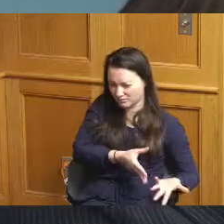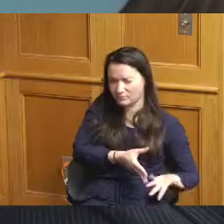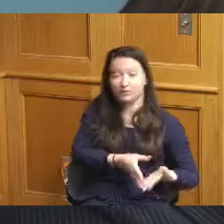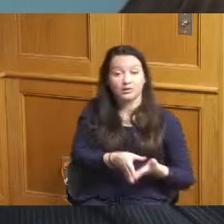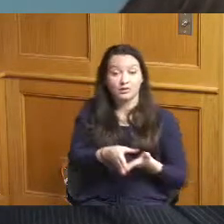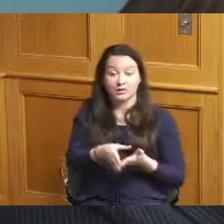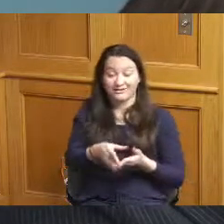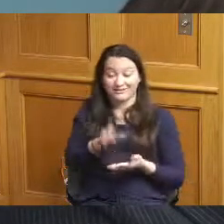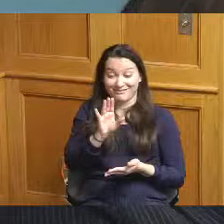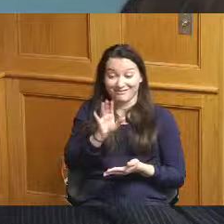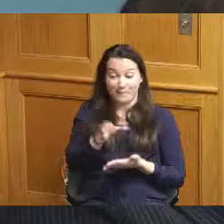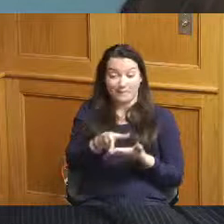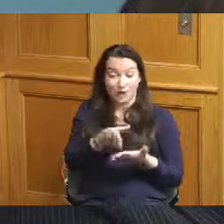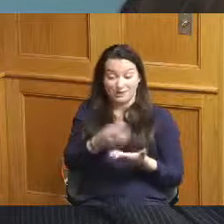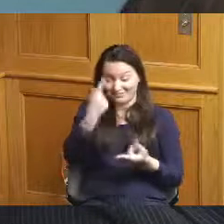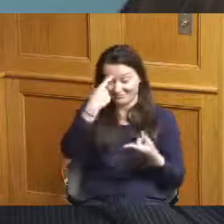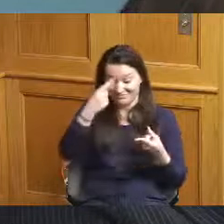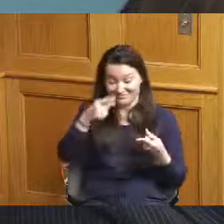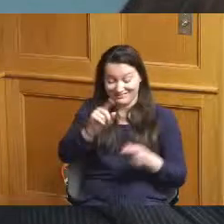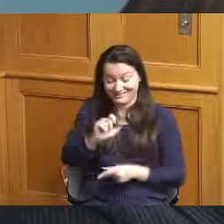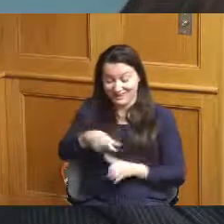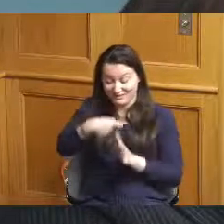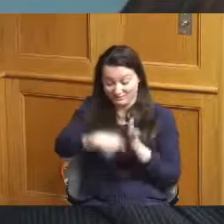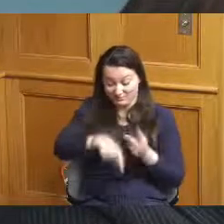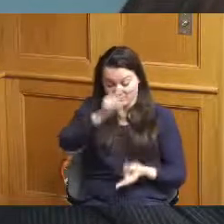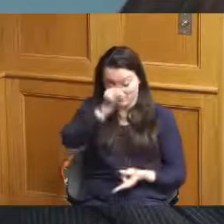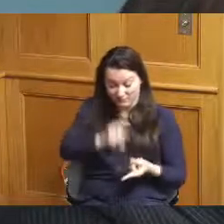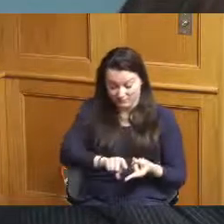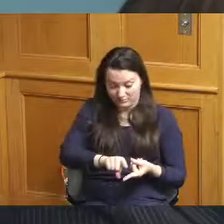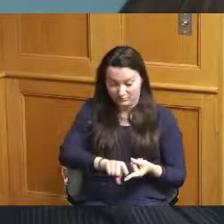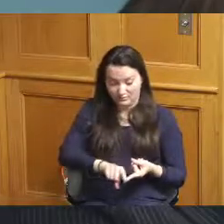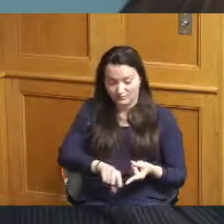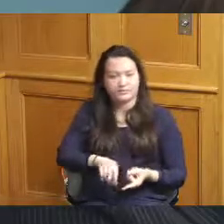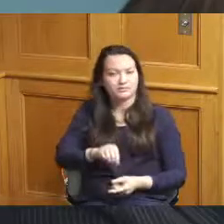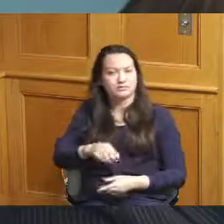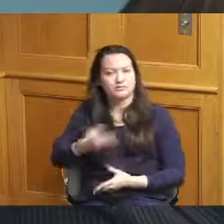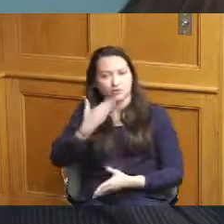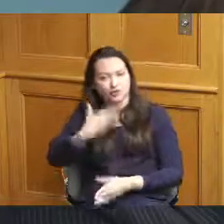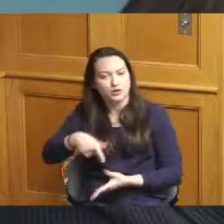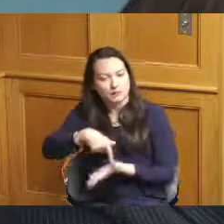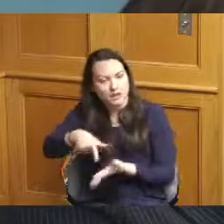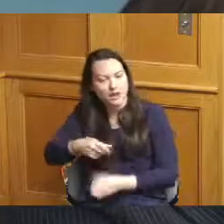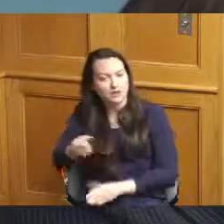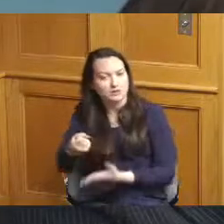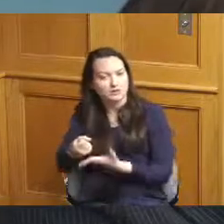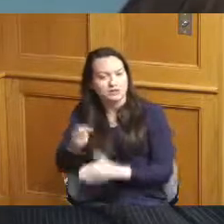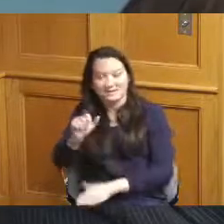of that debate abatement is high paying you know salary type of jobs and like you said benefits and